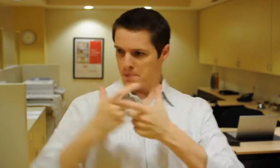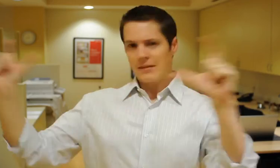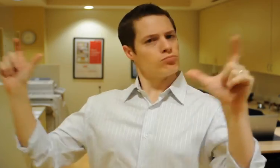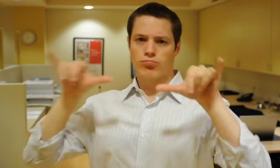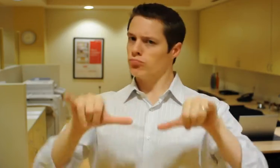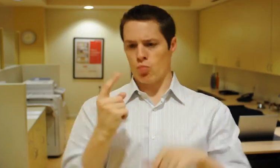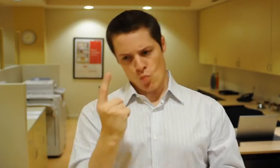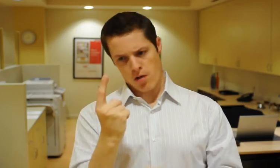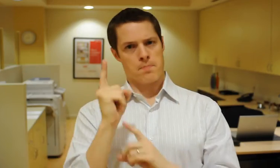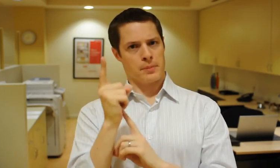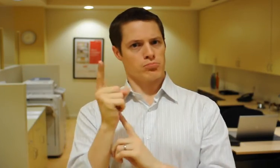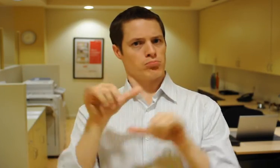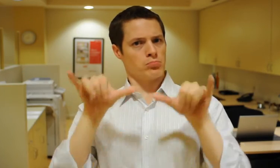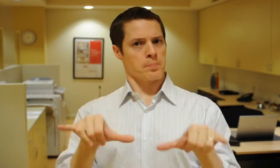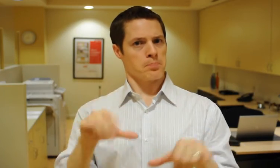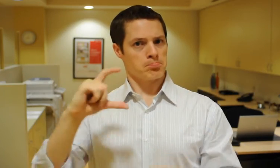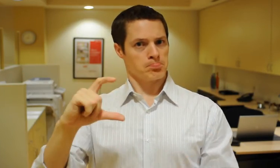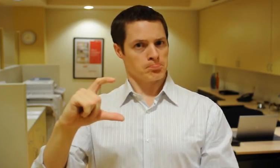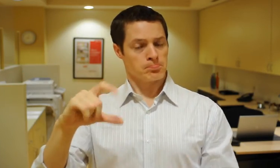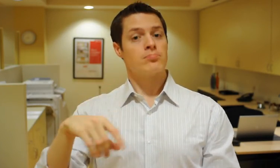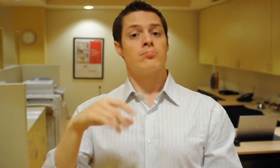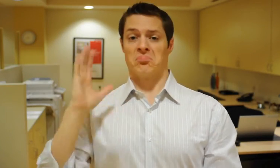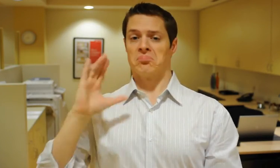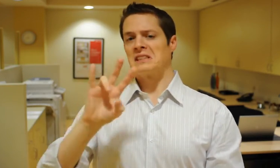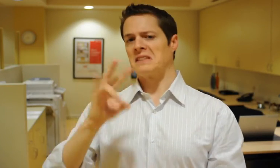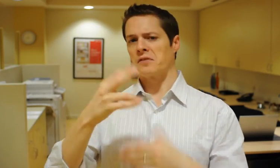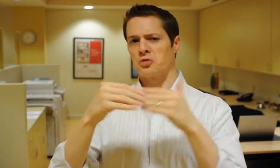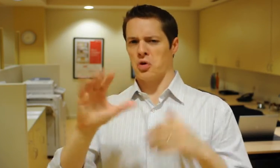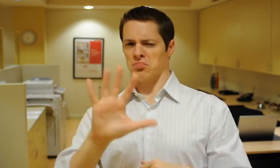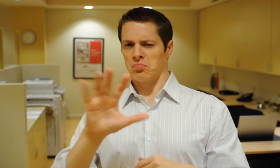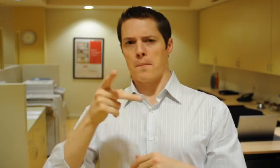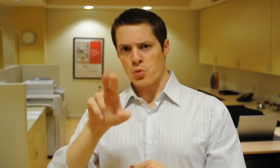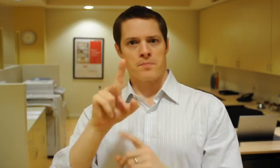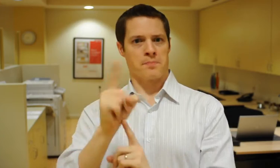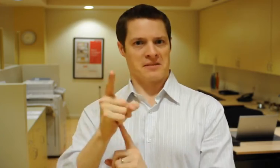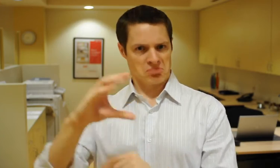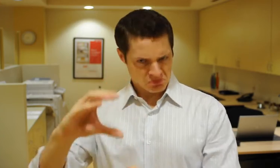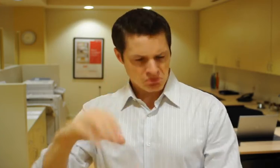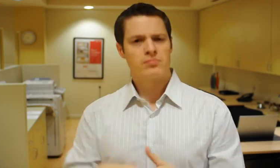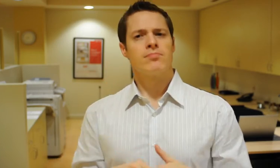Whether they were small or big, they were put in the same tier. Back then the rate was approximately $7 per minute.